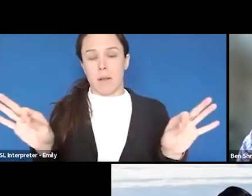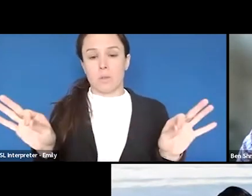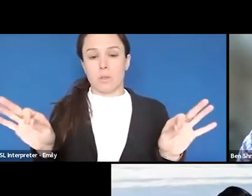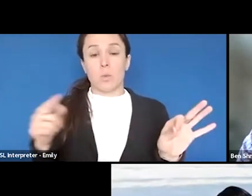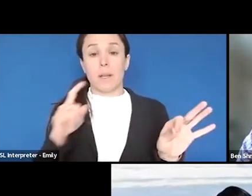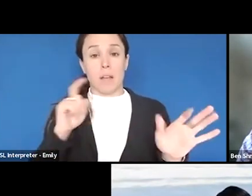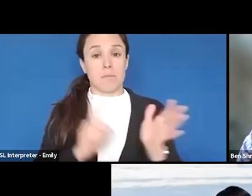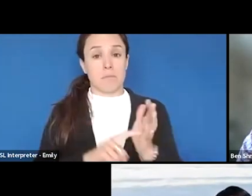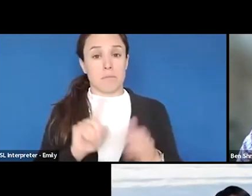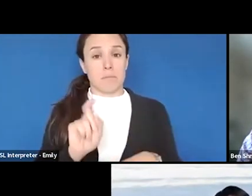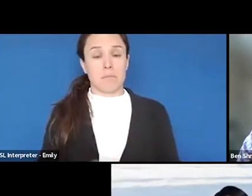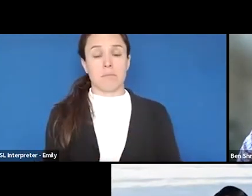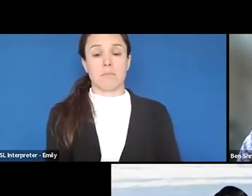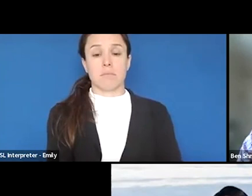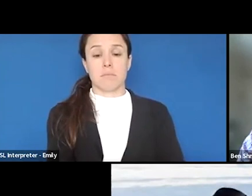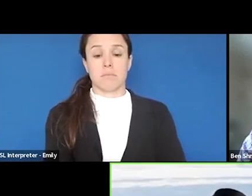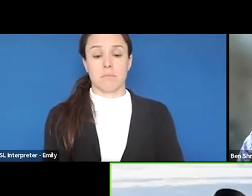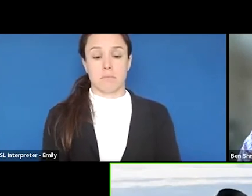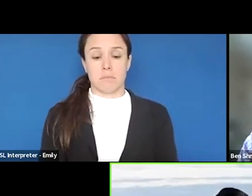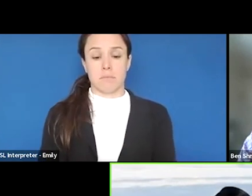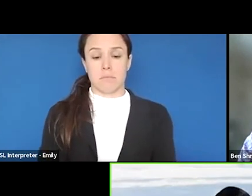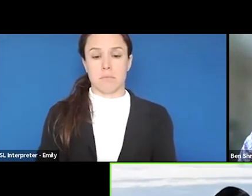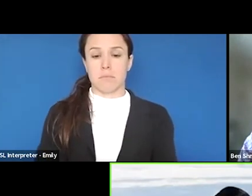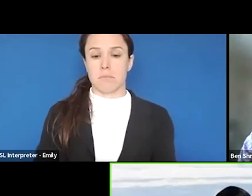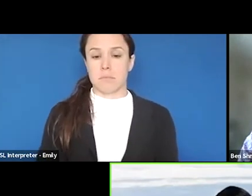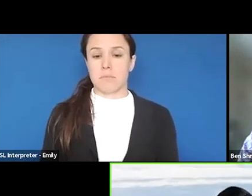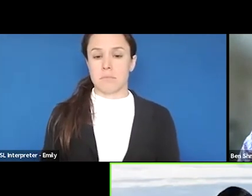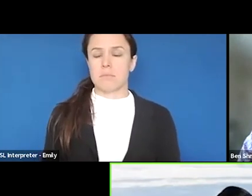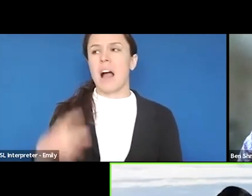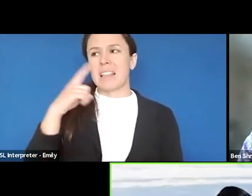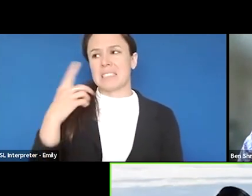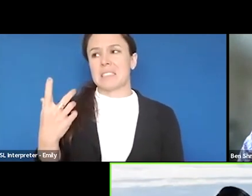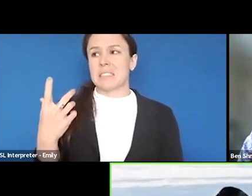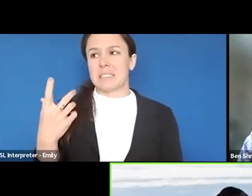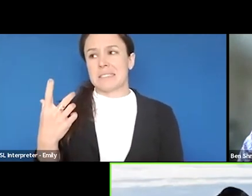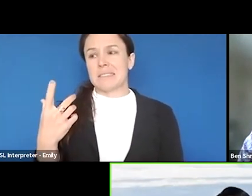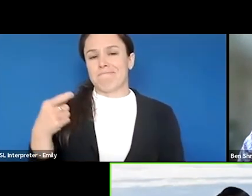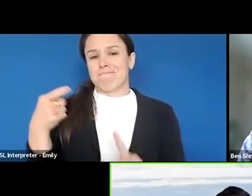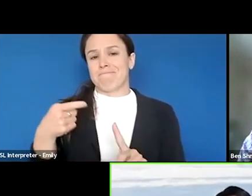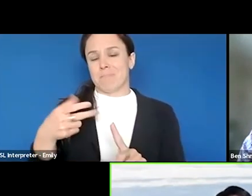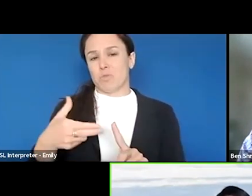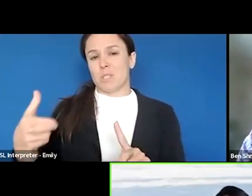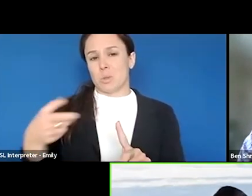I think it's a matter of resources. We have, for example,